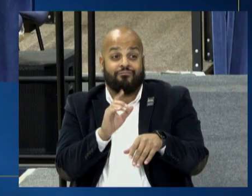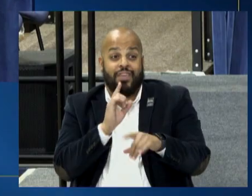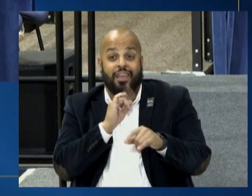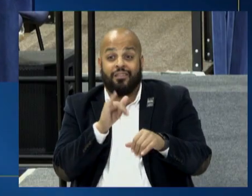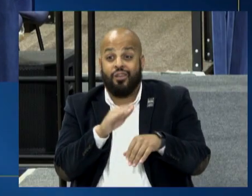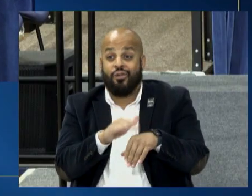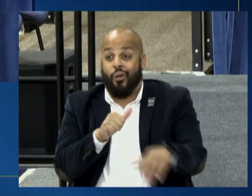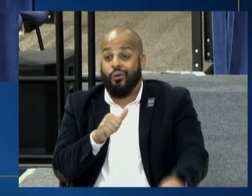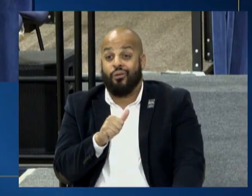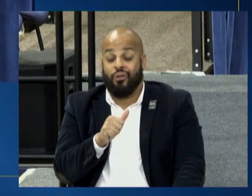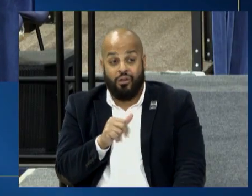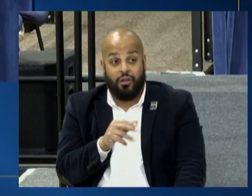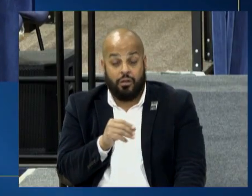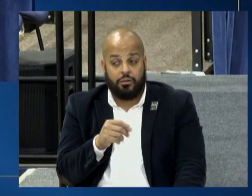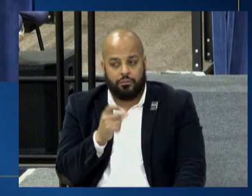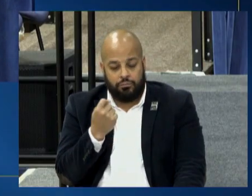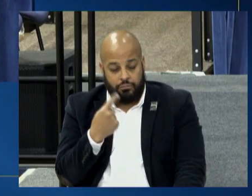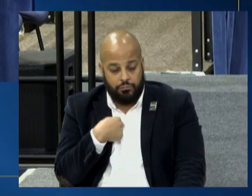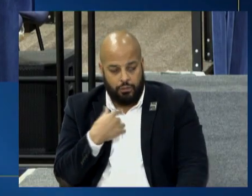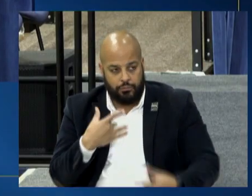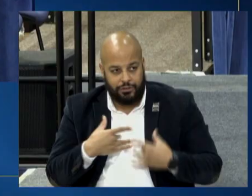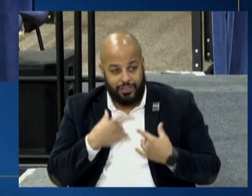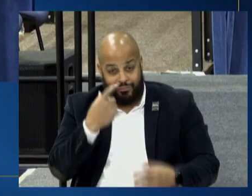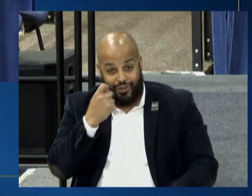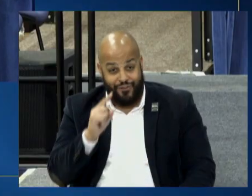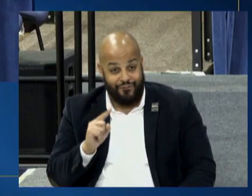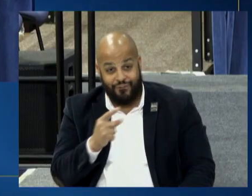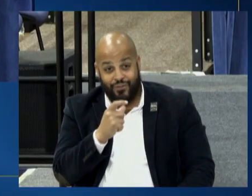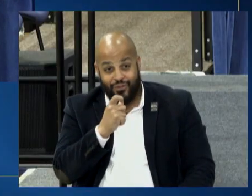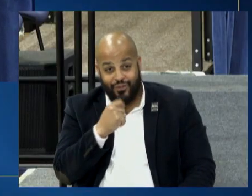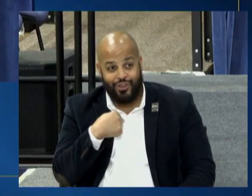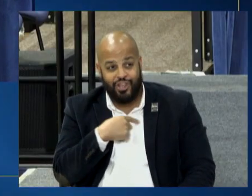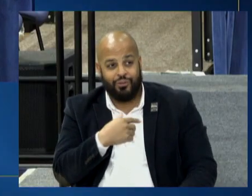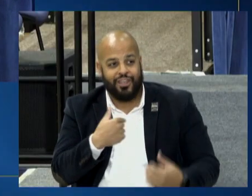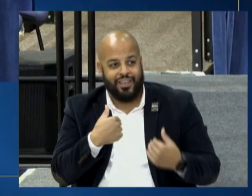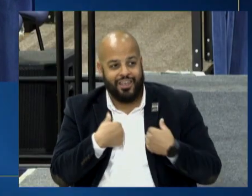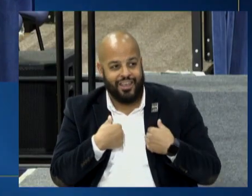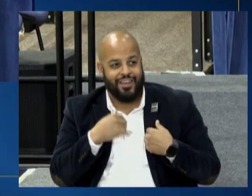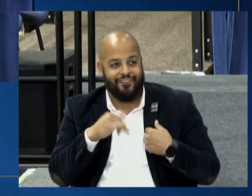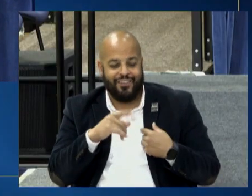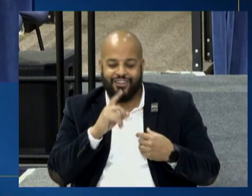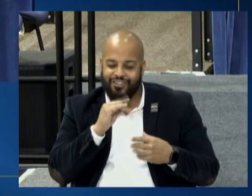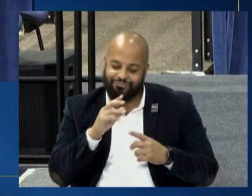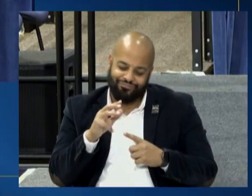And I'm excited because first up, we have probably the youngest agency of those with